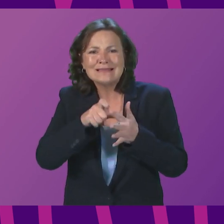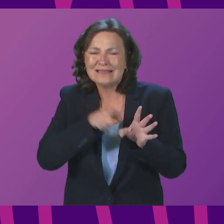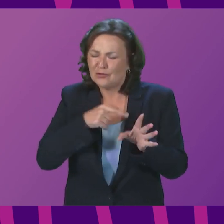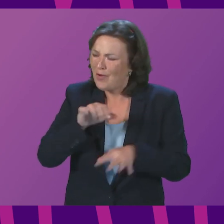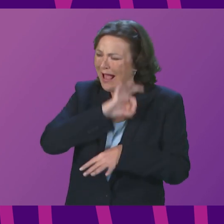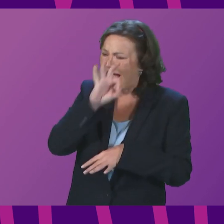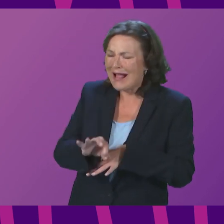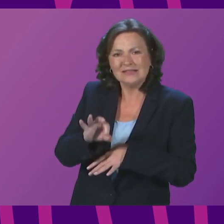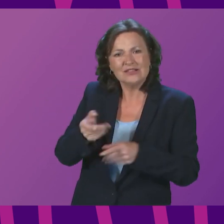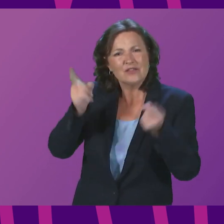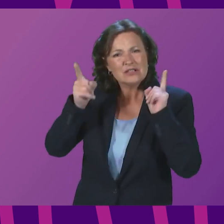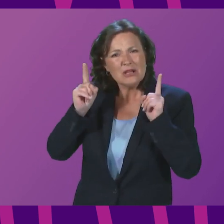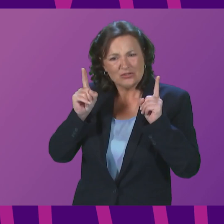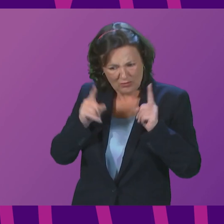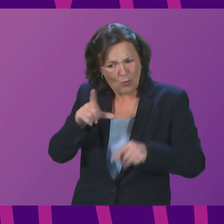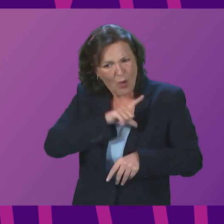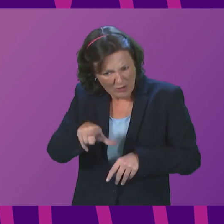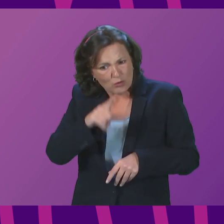Do the Scottish people not deserve the same transparency?